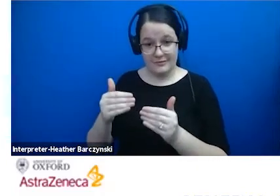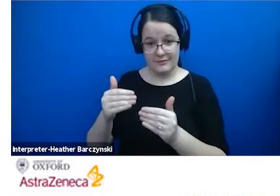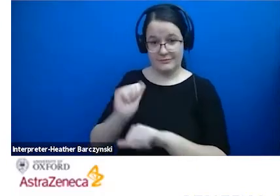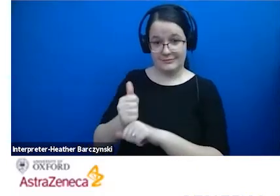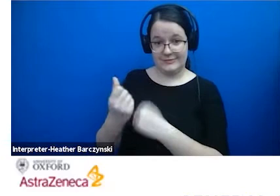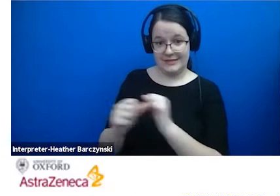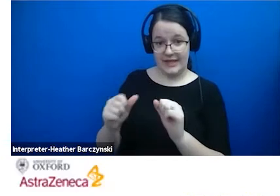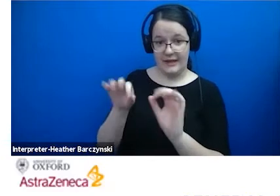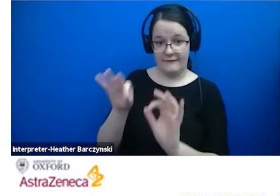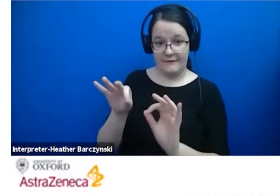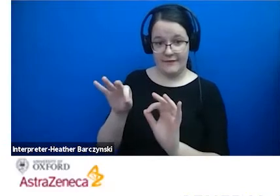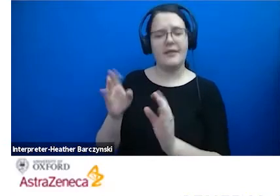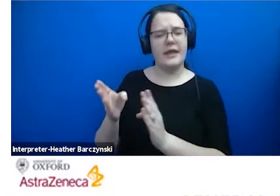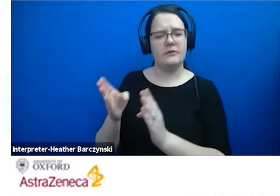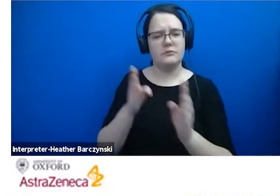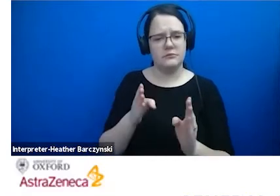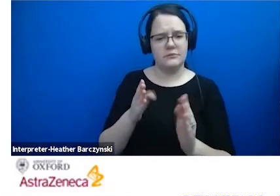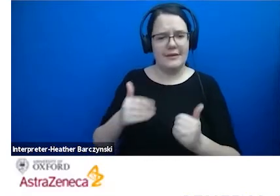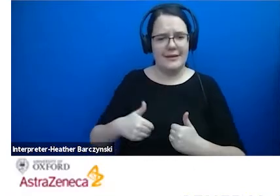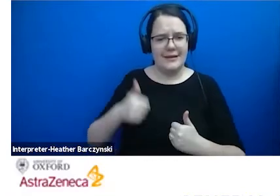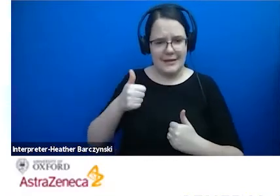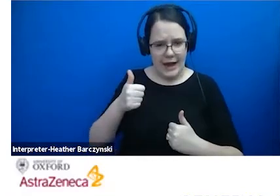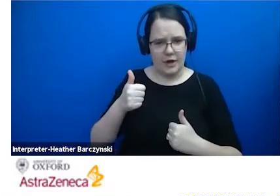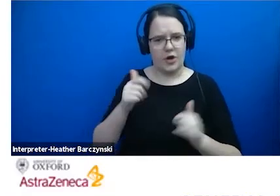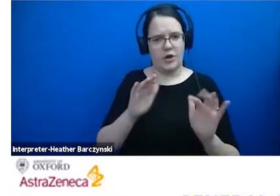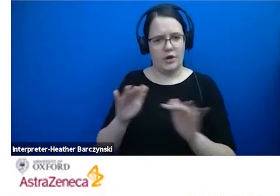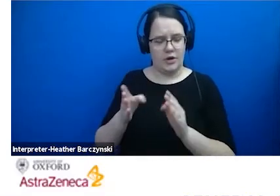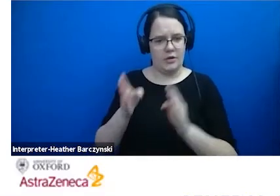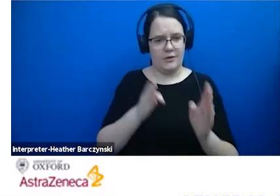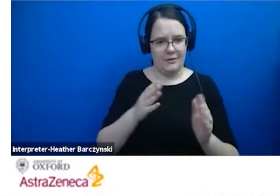at each age group then younger age cohorts are enrolled in study so